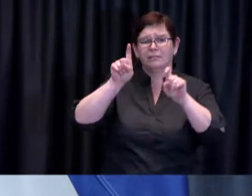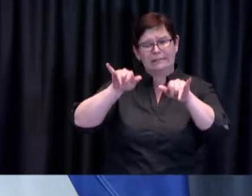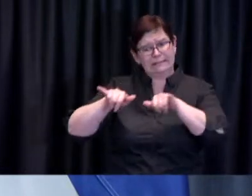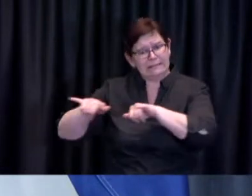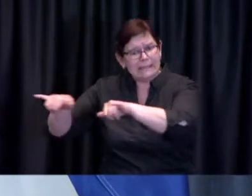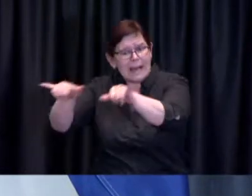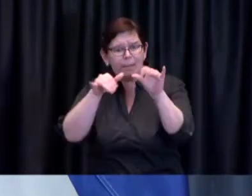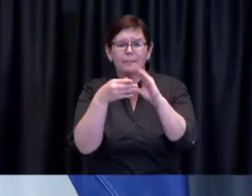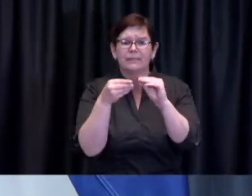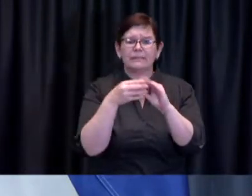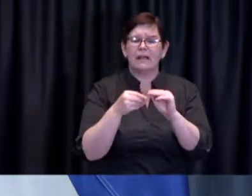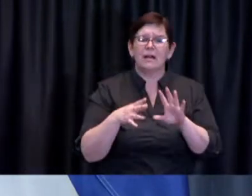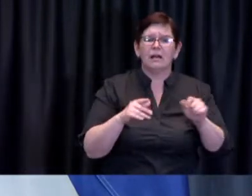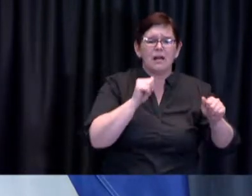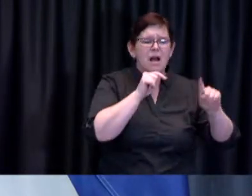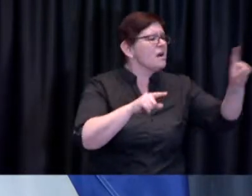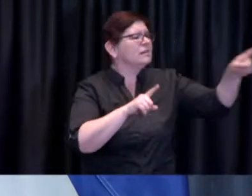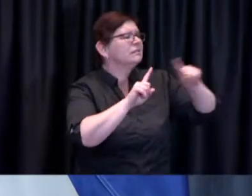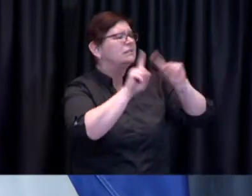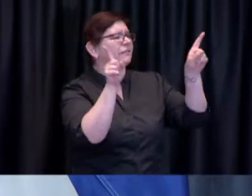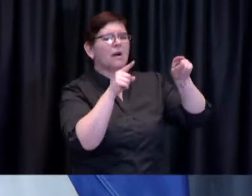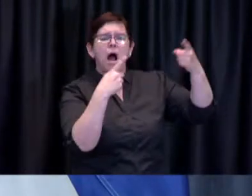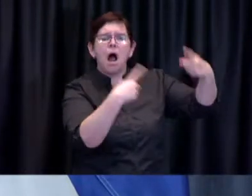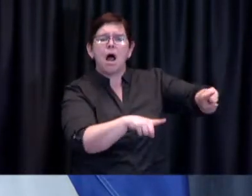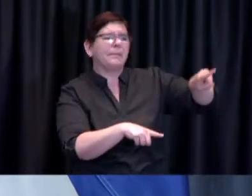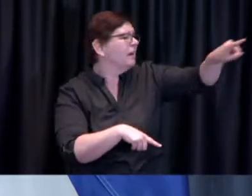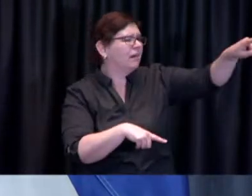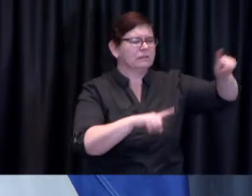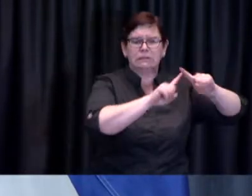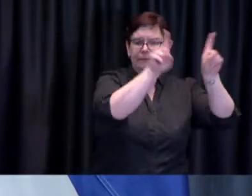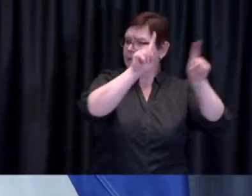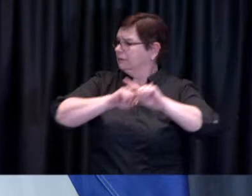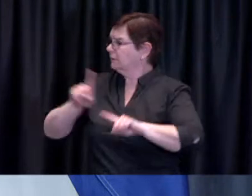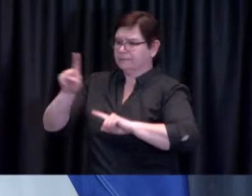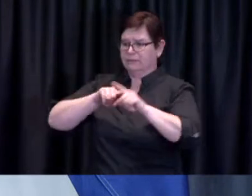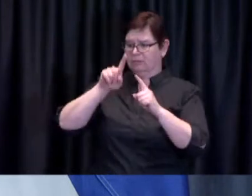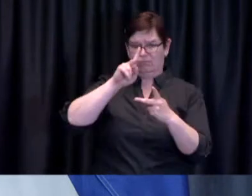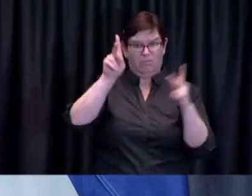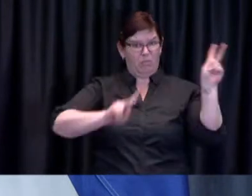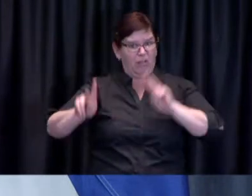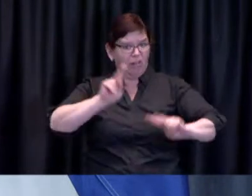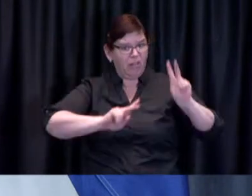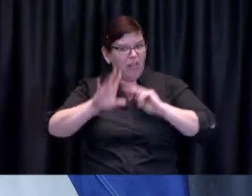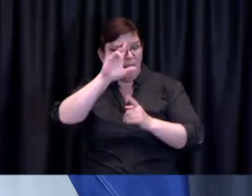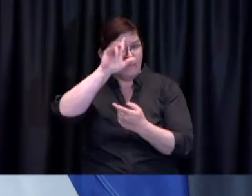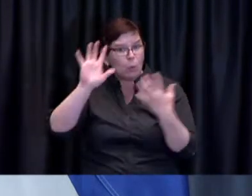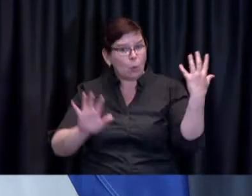another within the same region it's confusing it operates as a sort of an economic and mobility